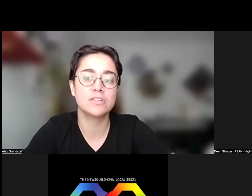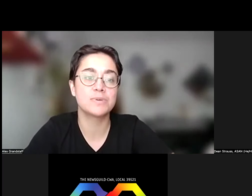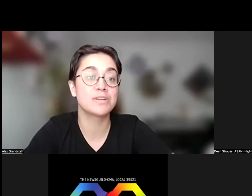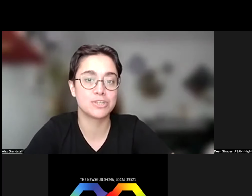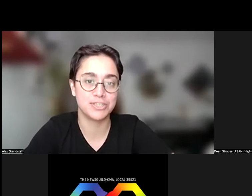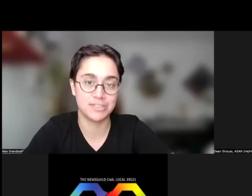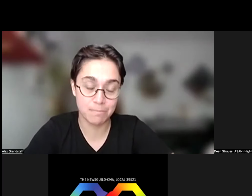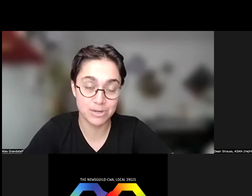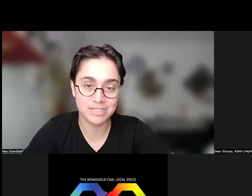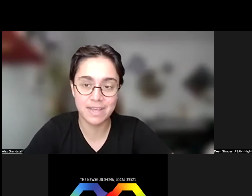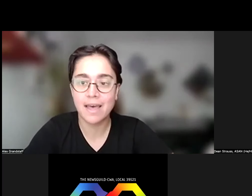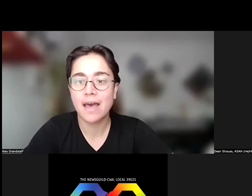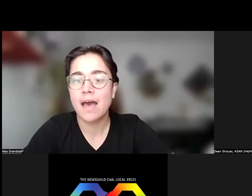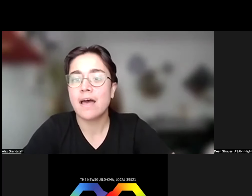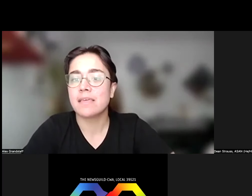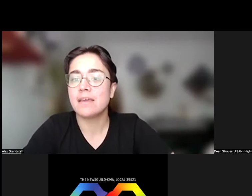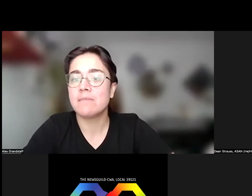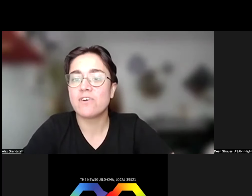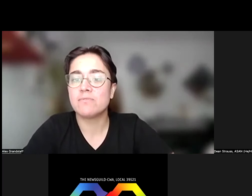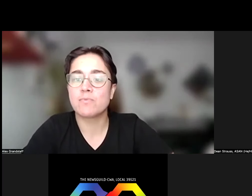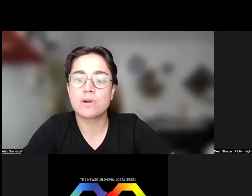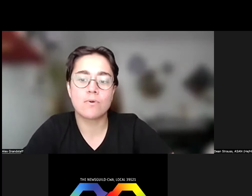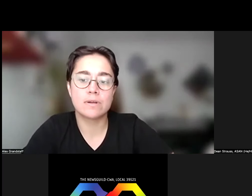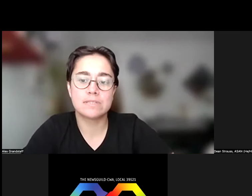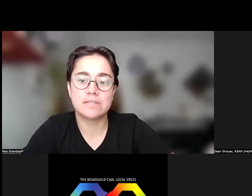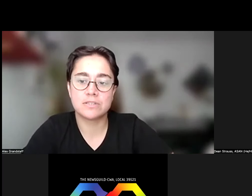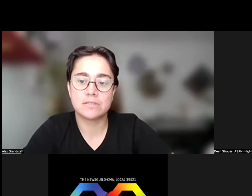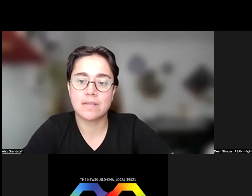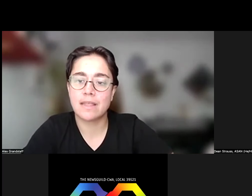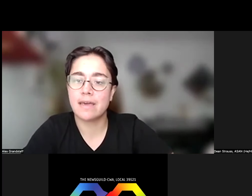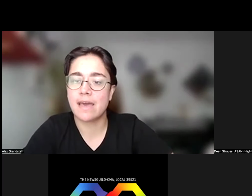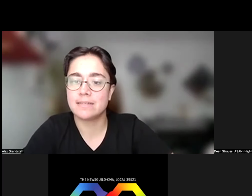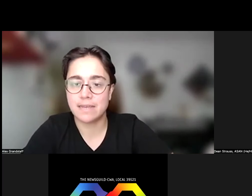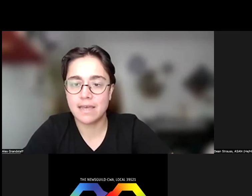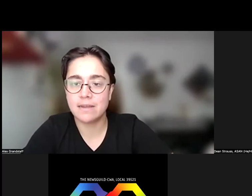shared something a recommendation. Pressure advocacy